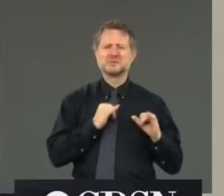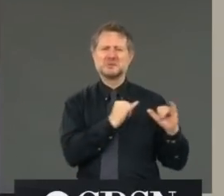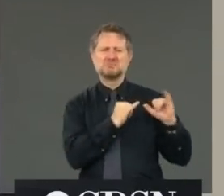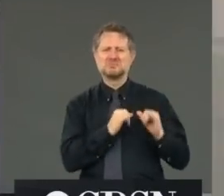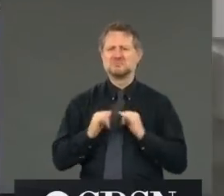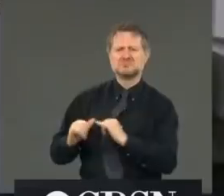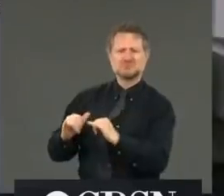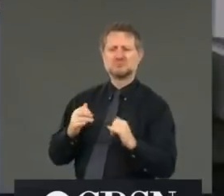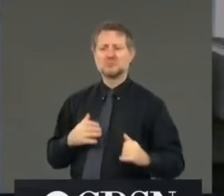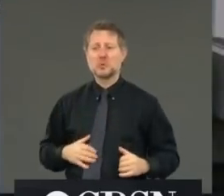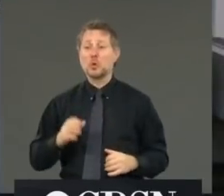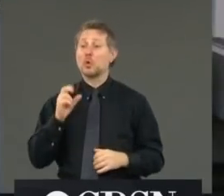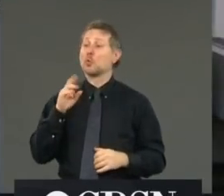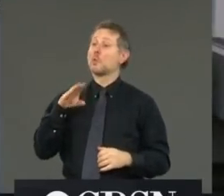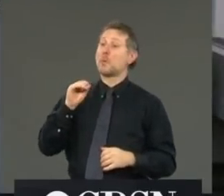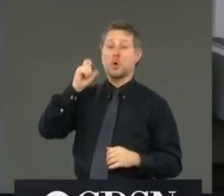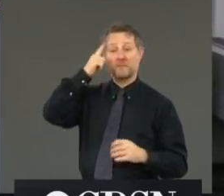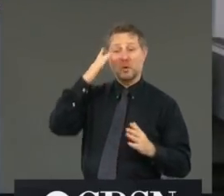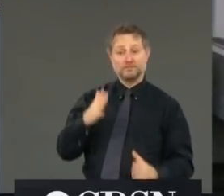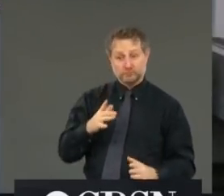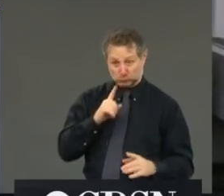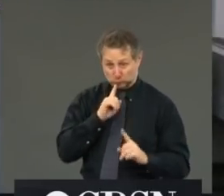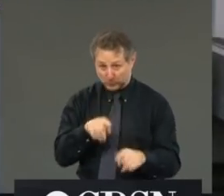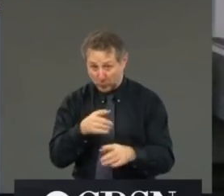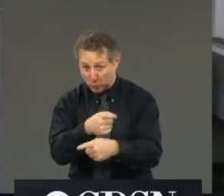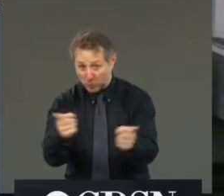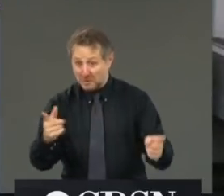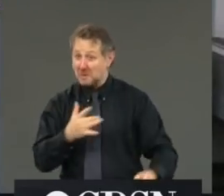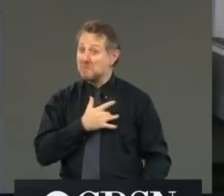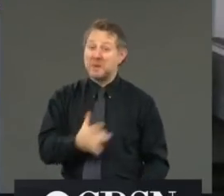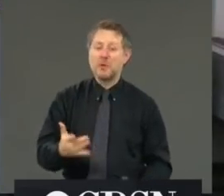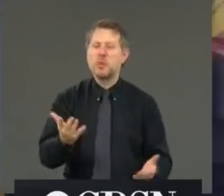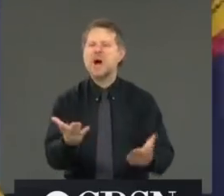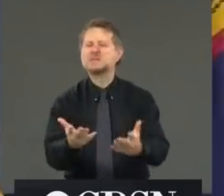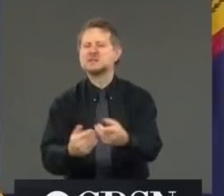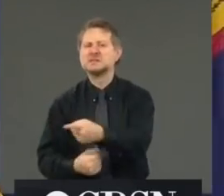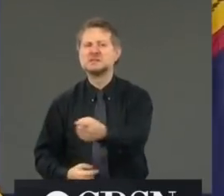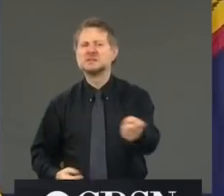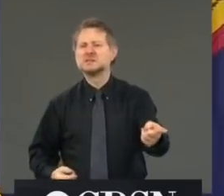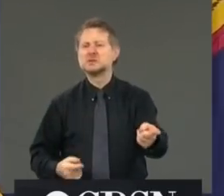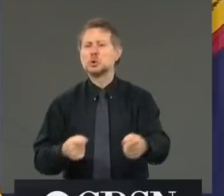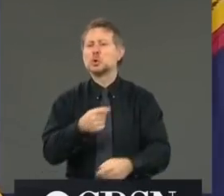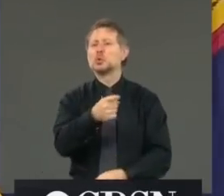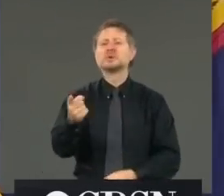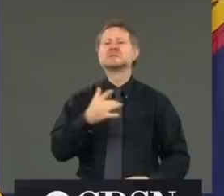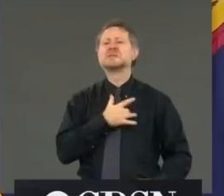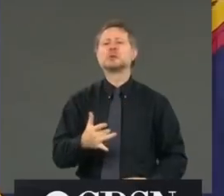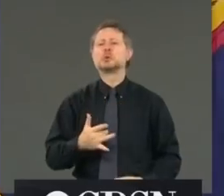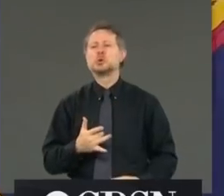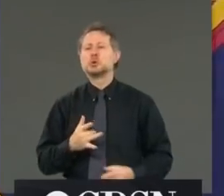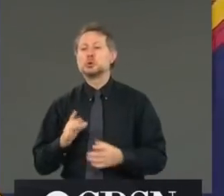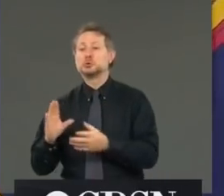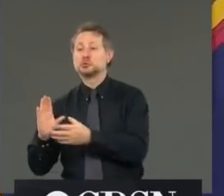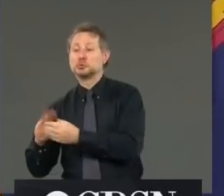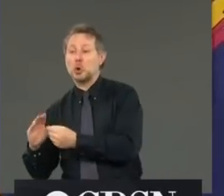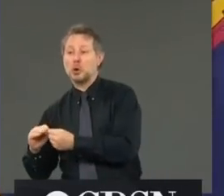Reporter: THIS IS CDC GUIDANCE WHICH WE'RE FOLLOWING PRESCRIBED BY THE FEDERAL CDC. WE'RE ALIGNED ON THOSE ISSUES,